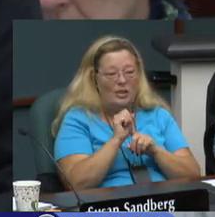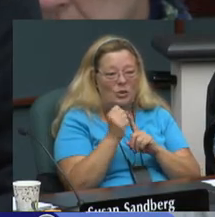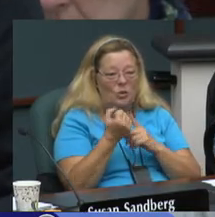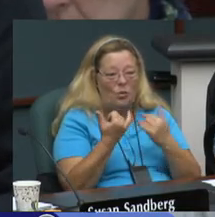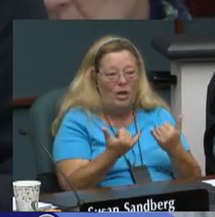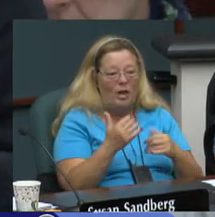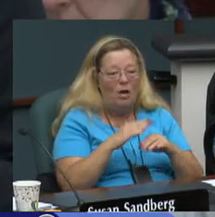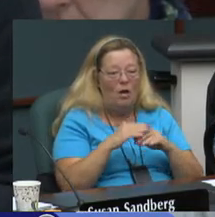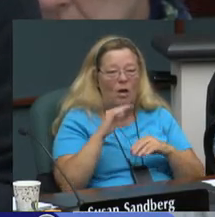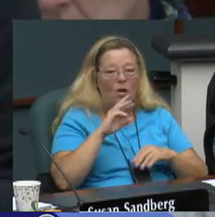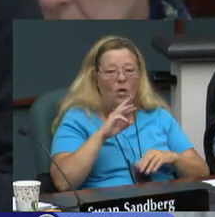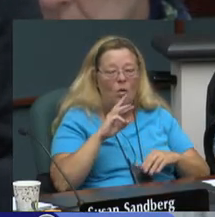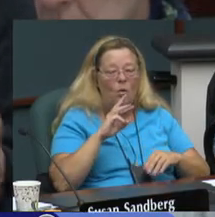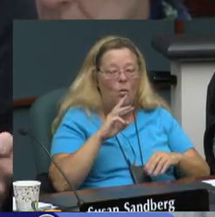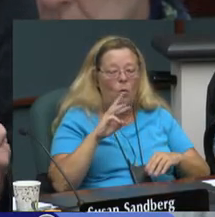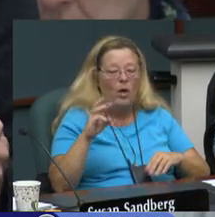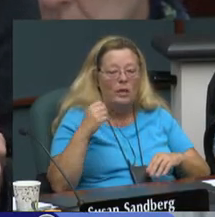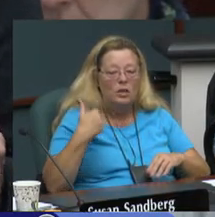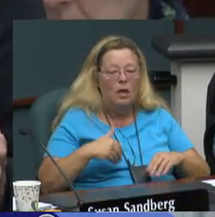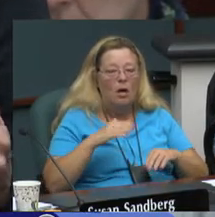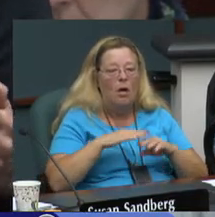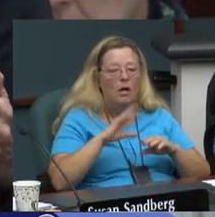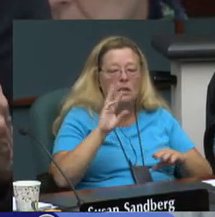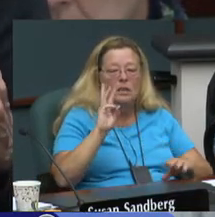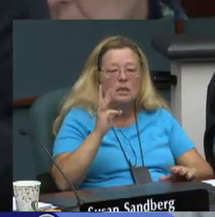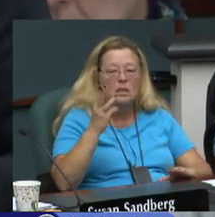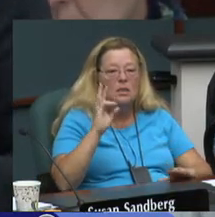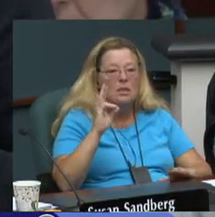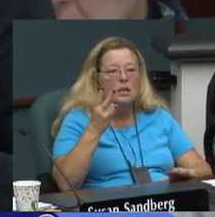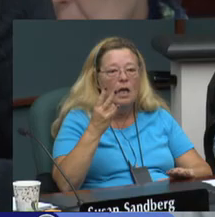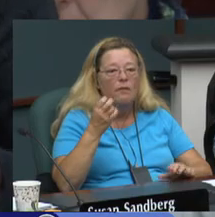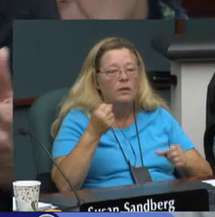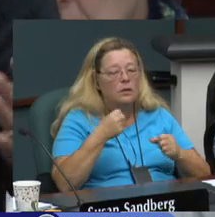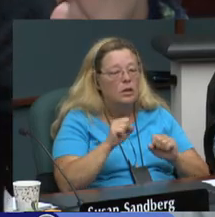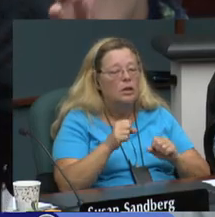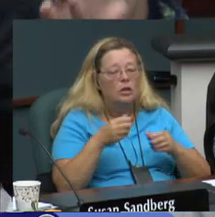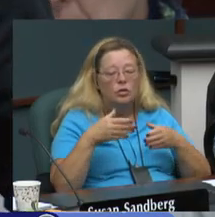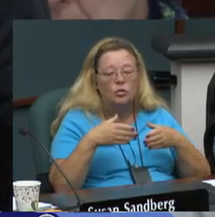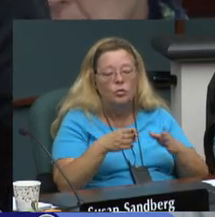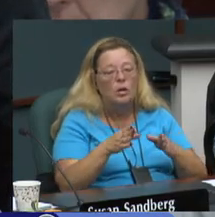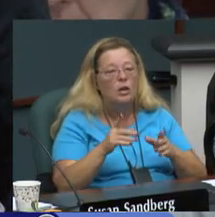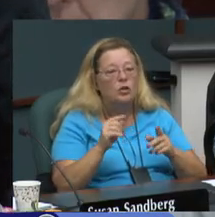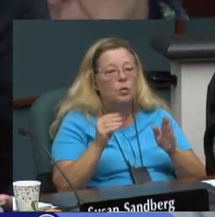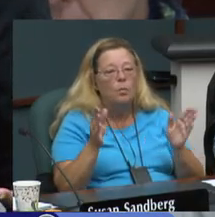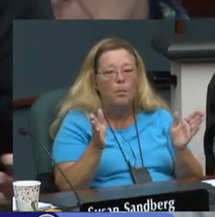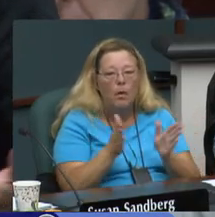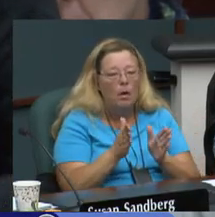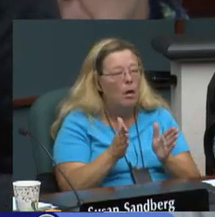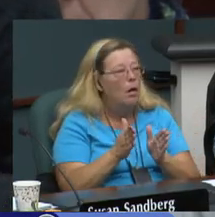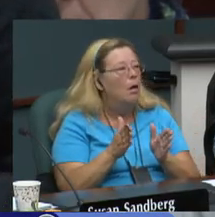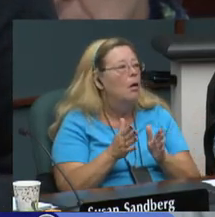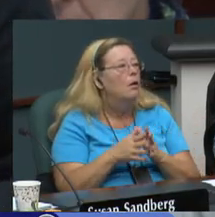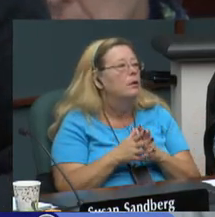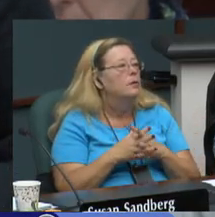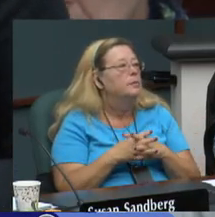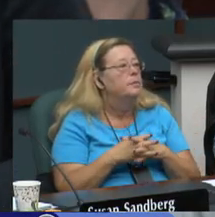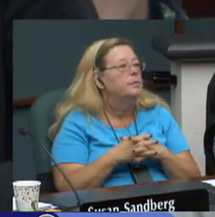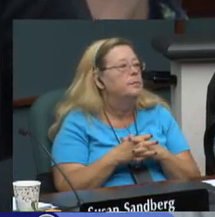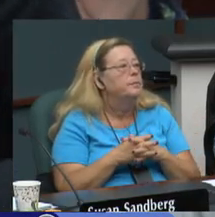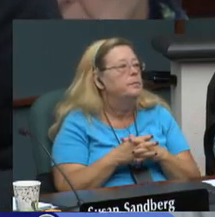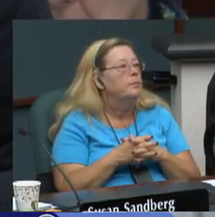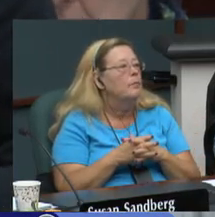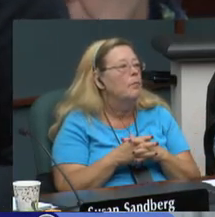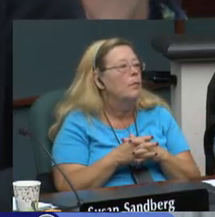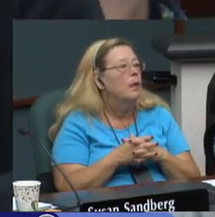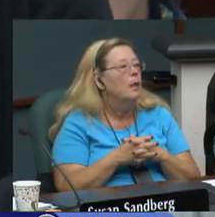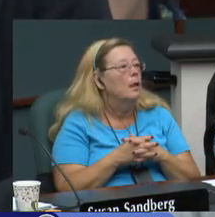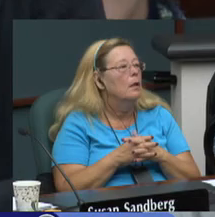Side on 6th and 7th Street the streets are narrow if there are if there's no